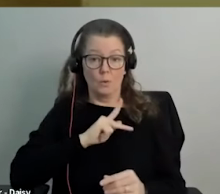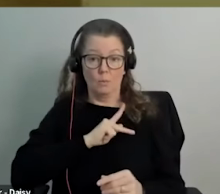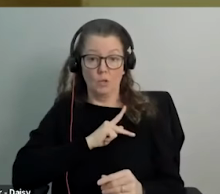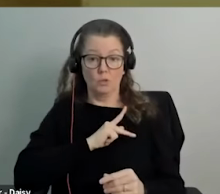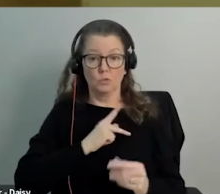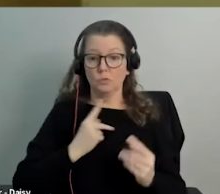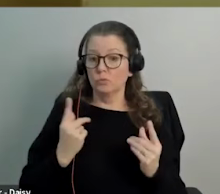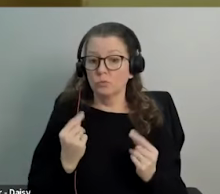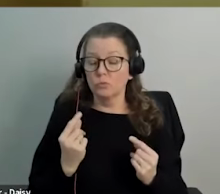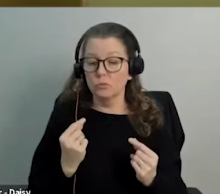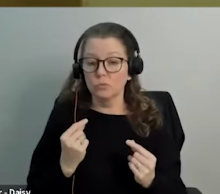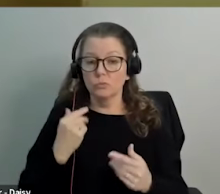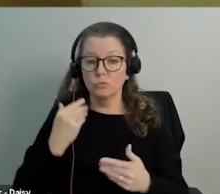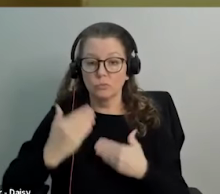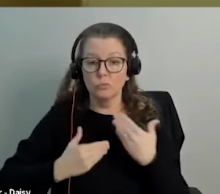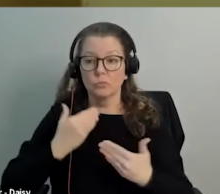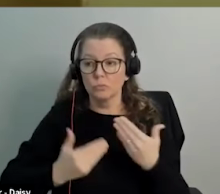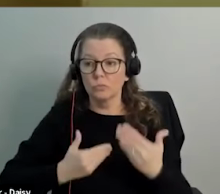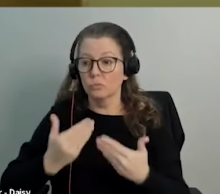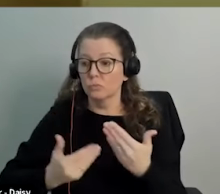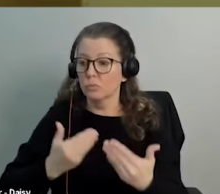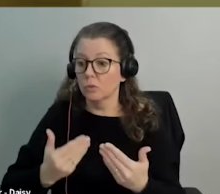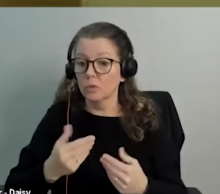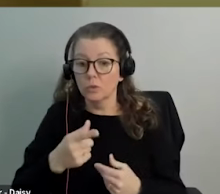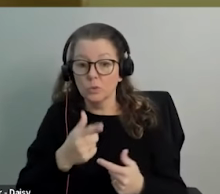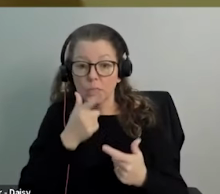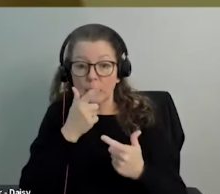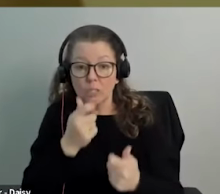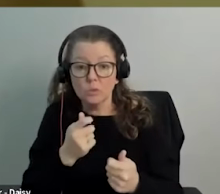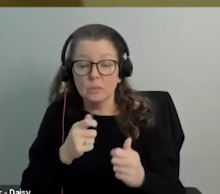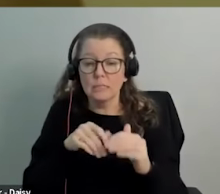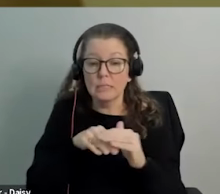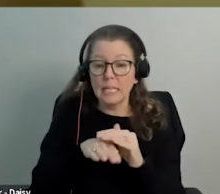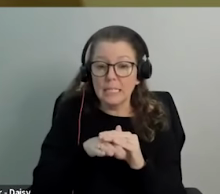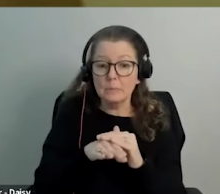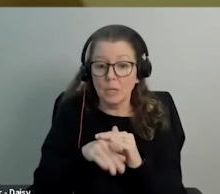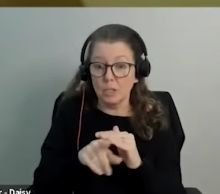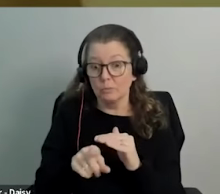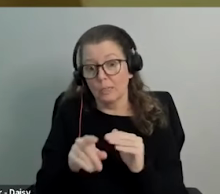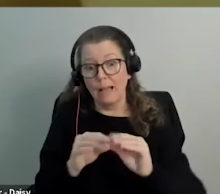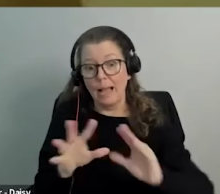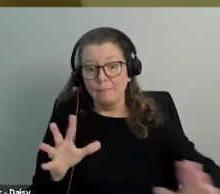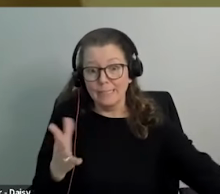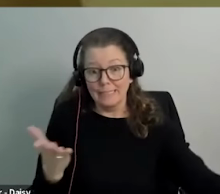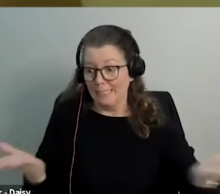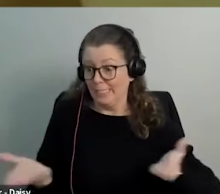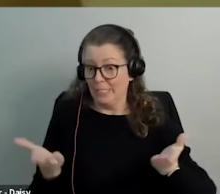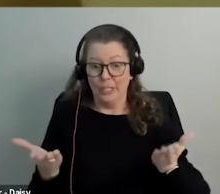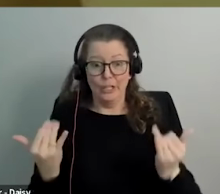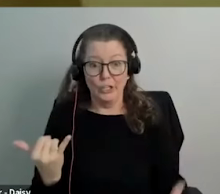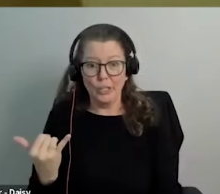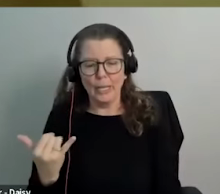I would just suggest if you are really that interested in accessibility, and I think you all are for being here today, just be an accessibility champion,